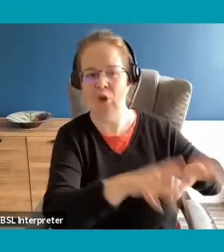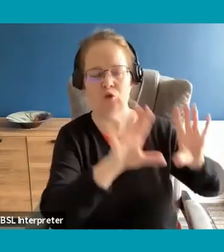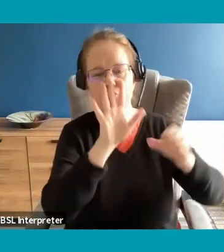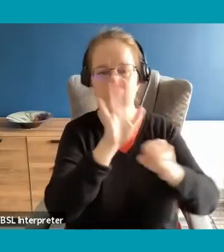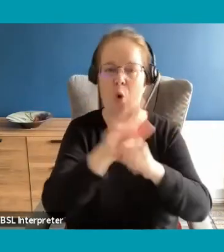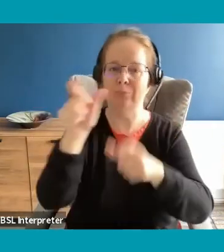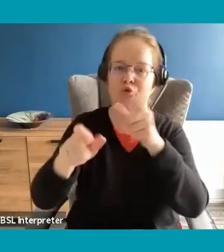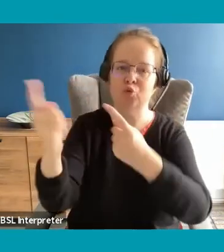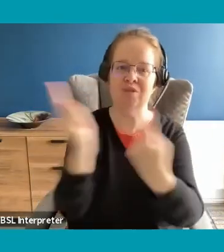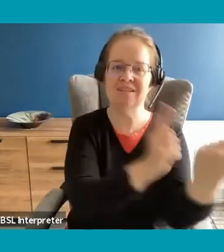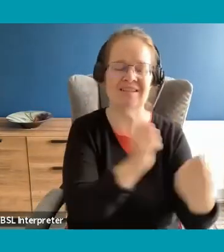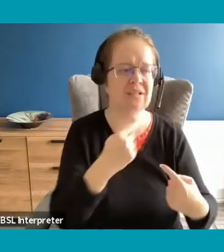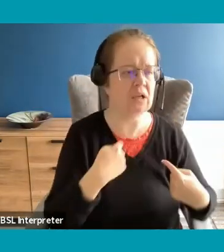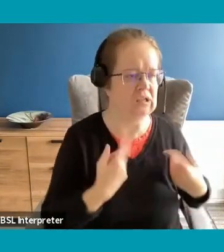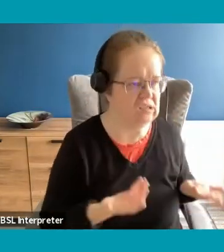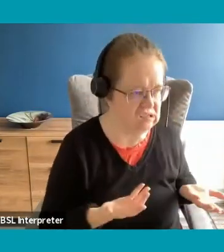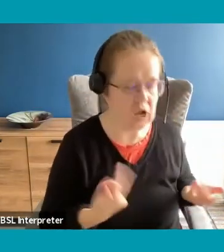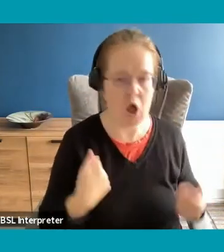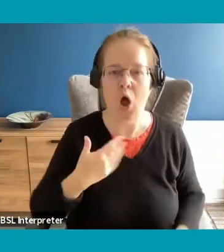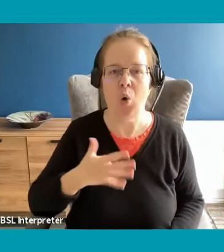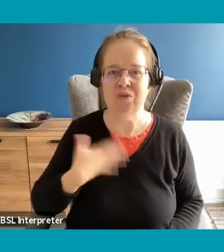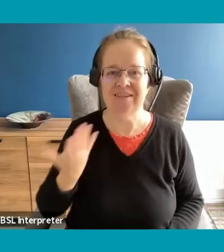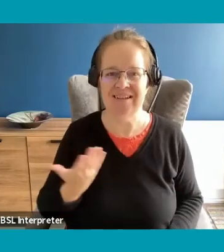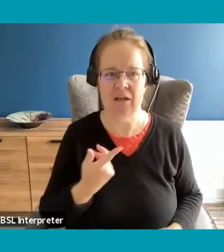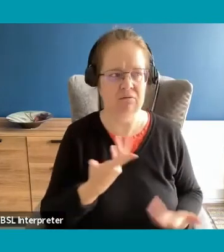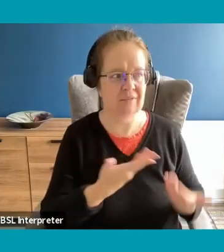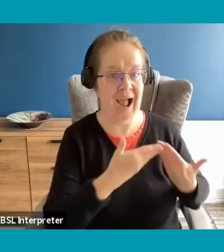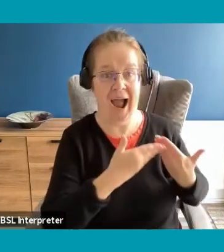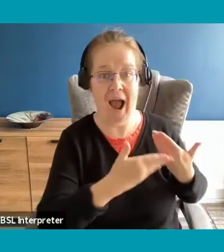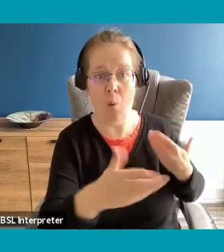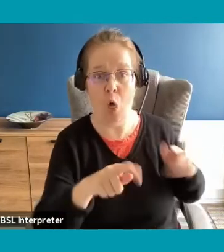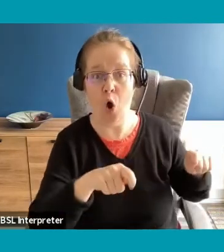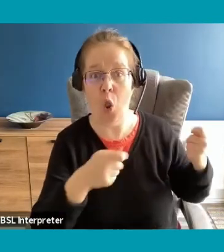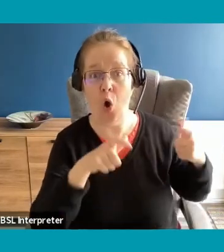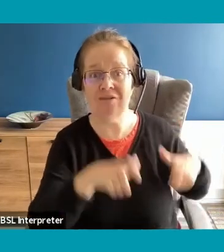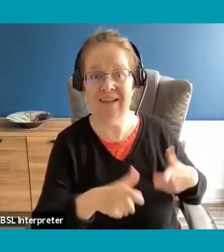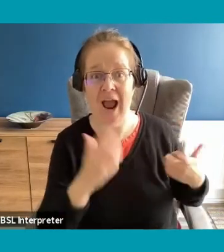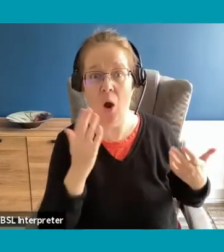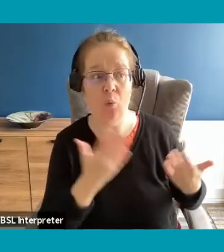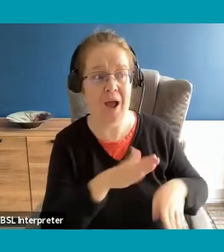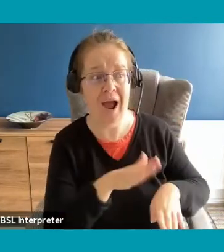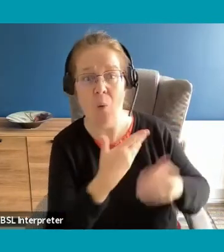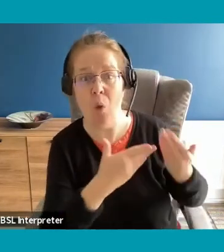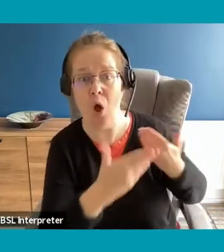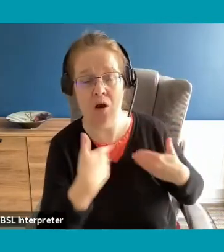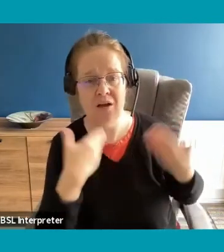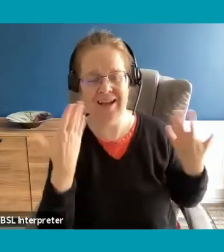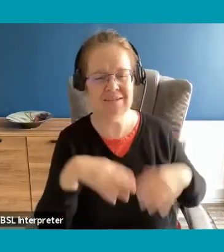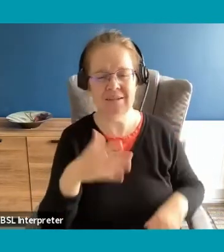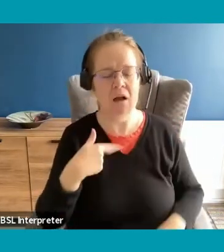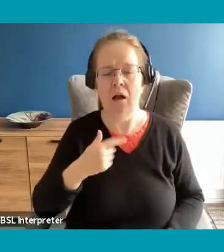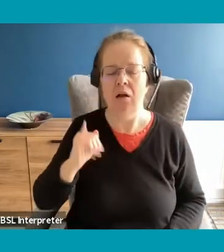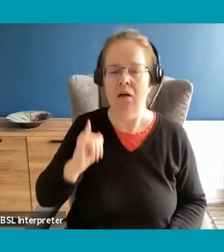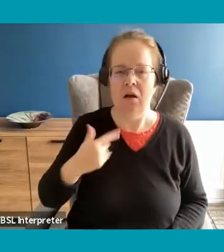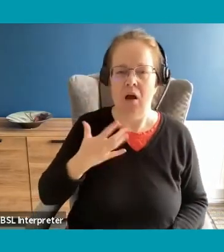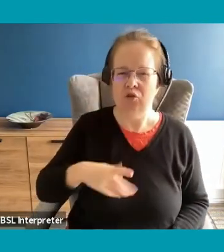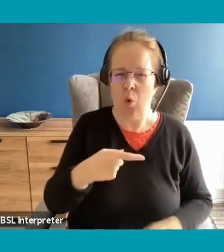And what we didn't want, as we didn't know how long the lock down the college closure was going to be, we didn't want Kieran and his peers who are